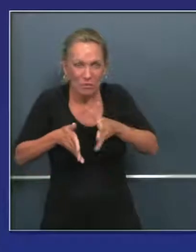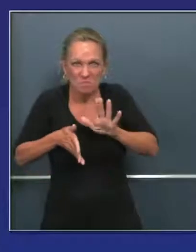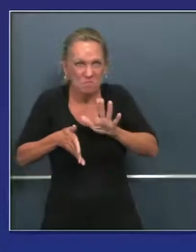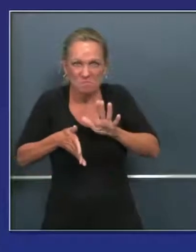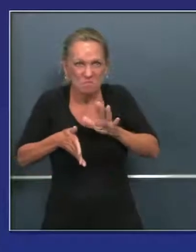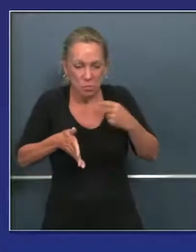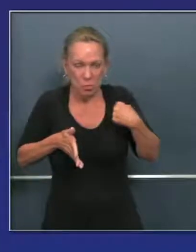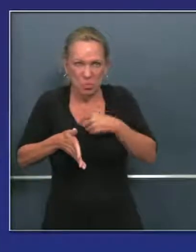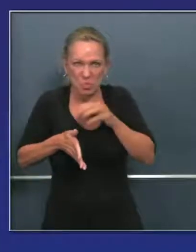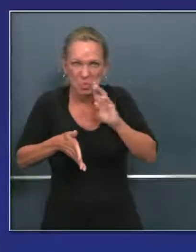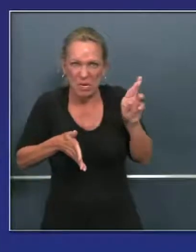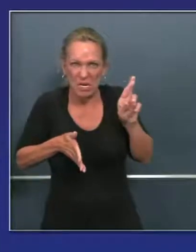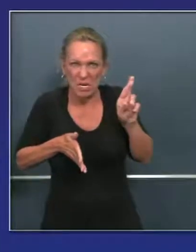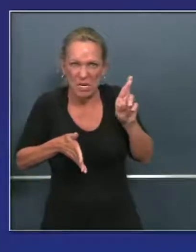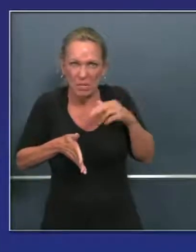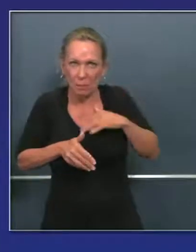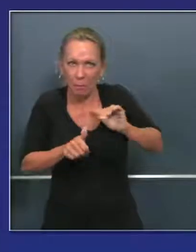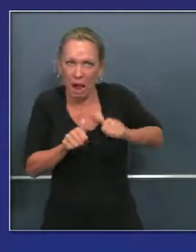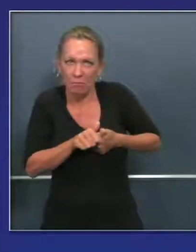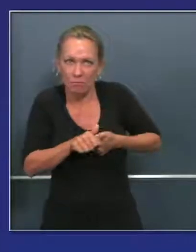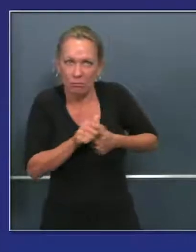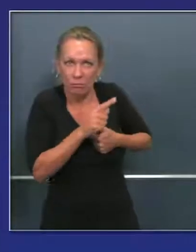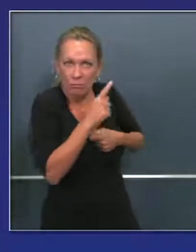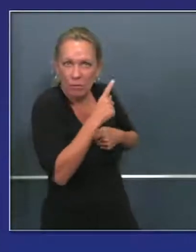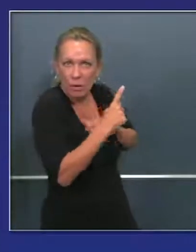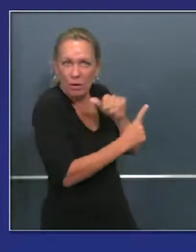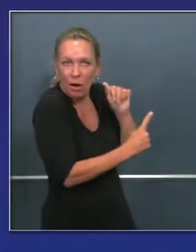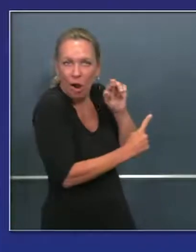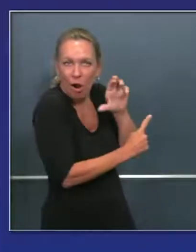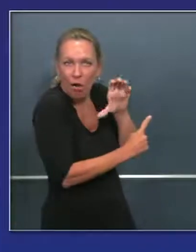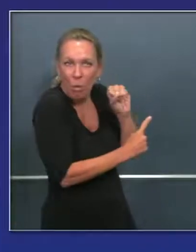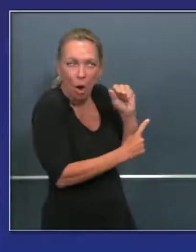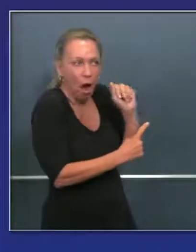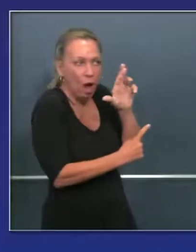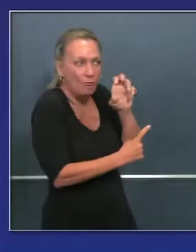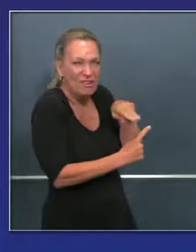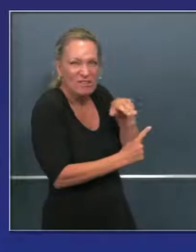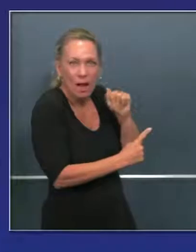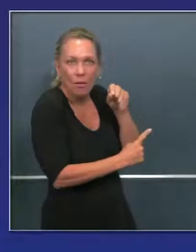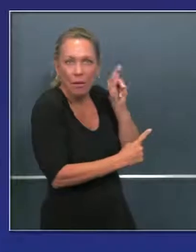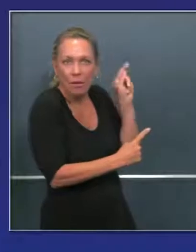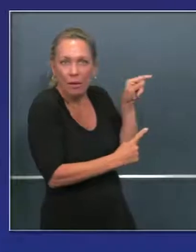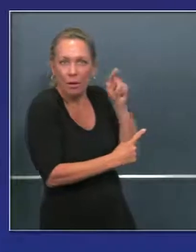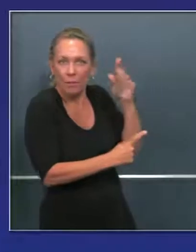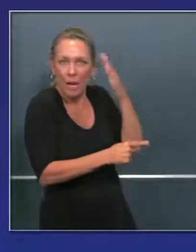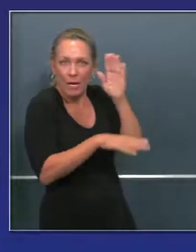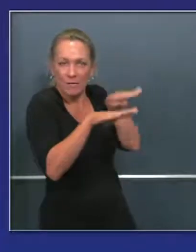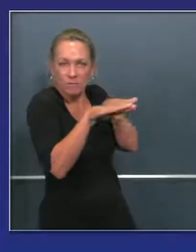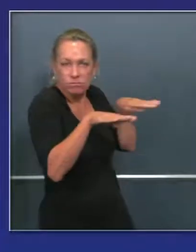this virus including by the way the ventilators that are available today over 11,000 11,000 577